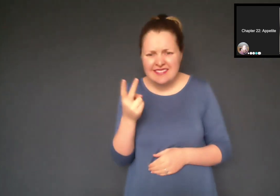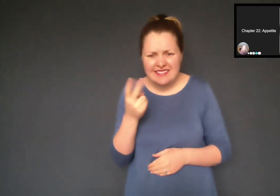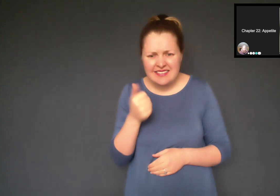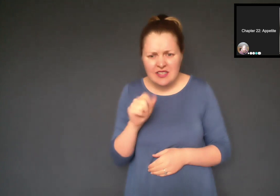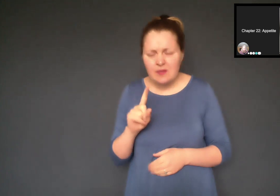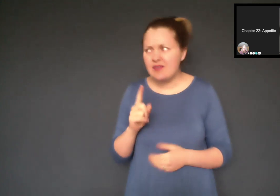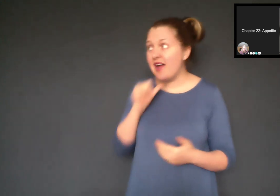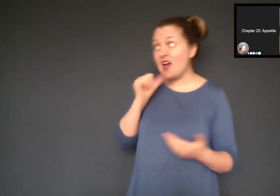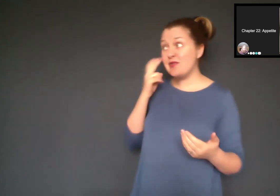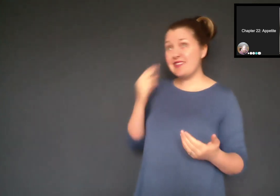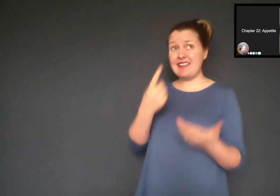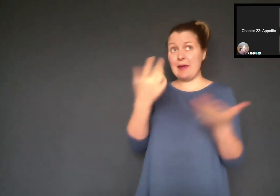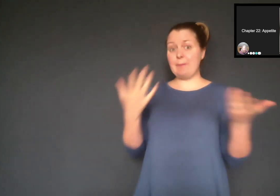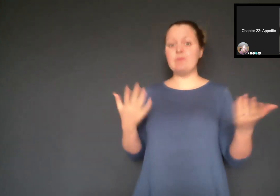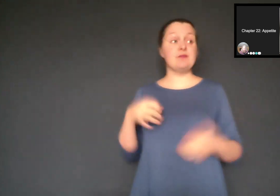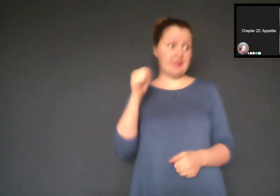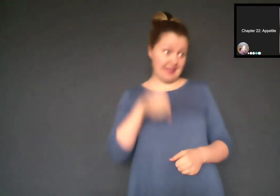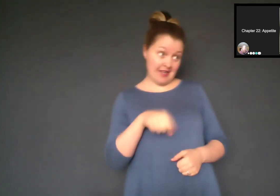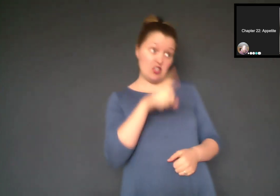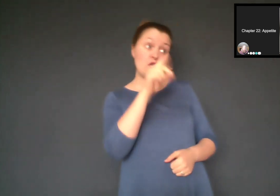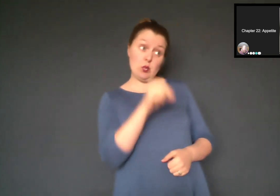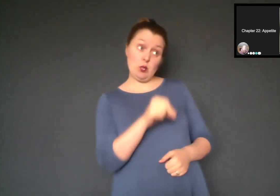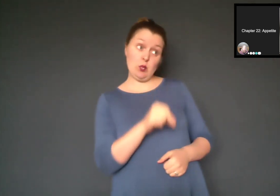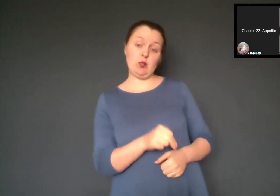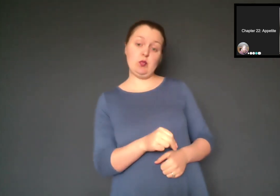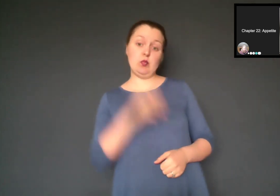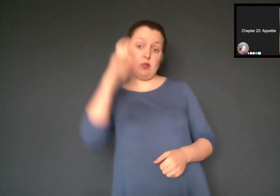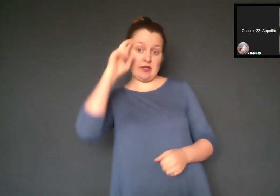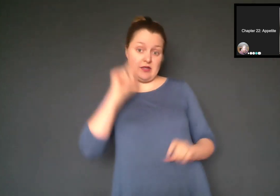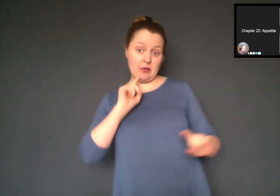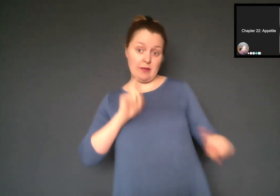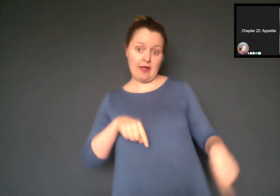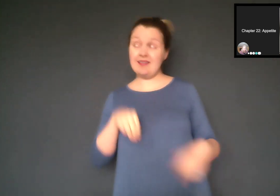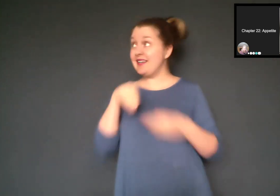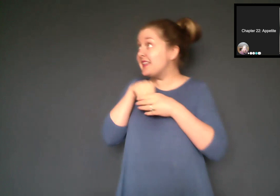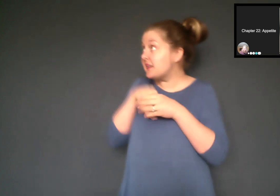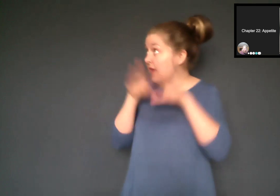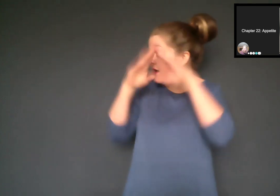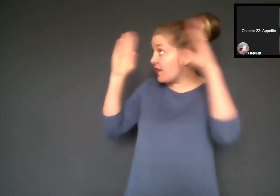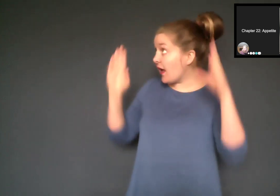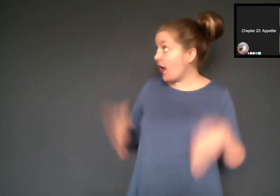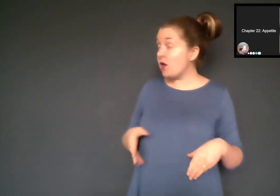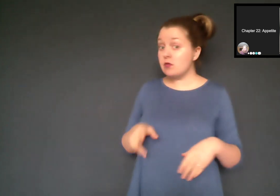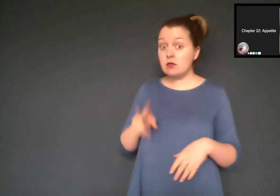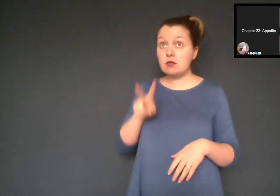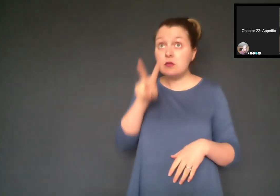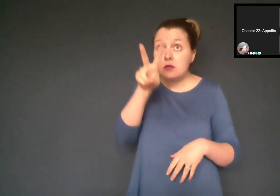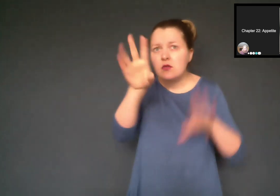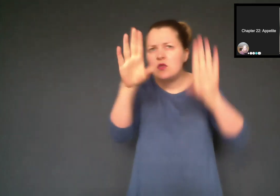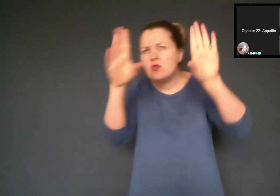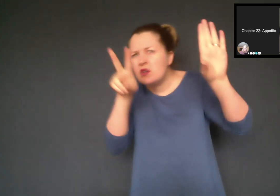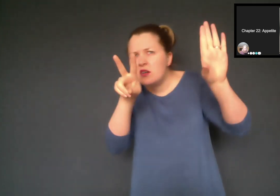him he said yes you do rictus replied is he in the house harvey asked staring through the open door